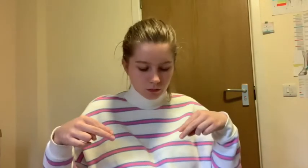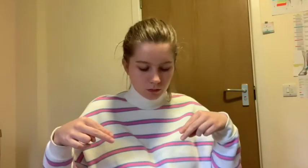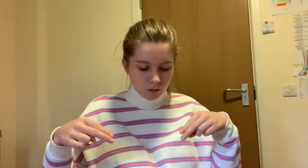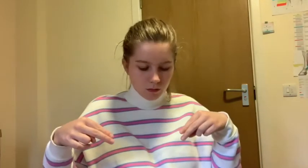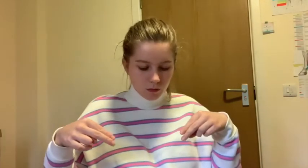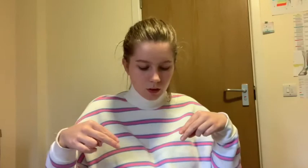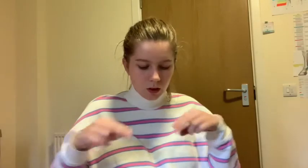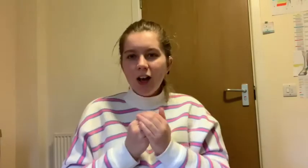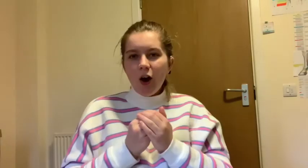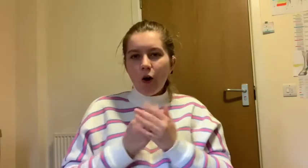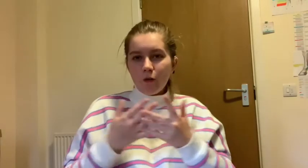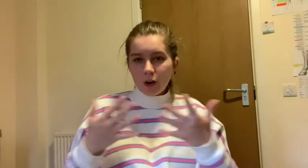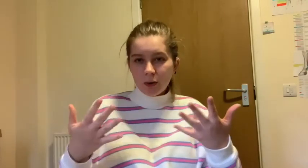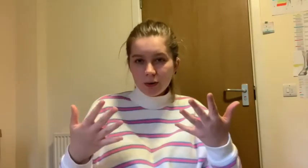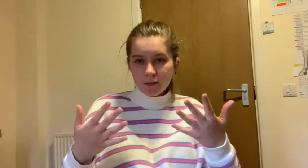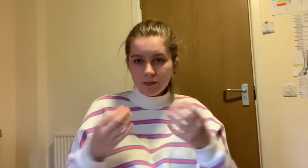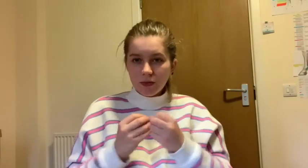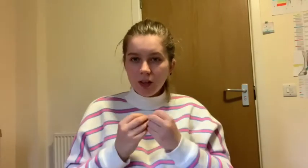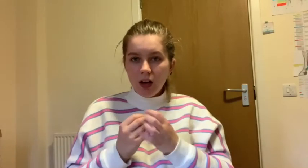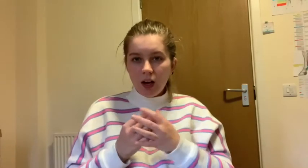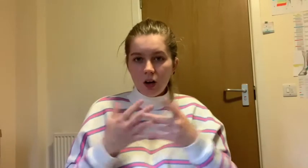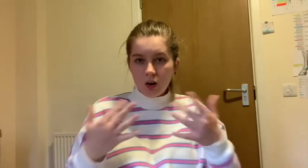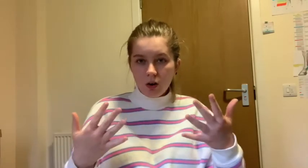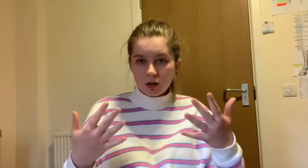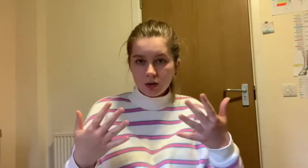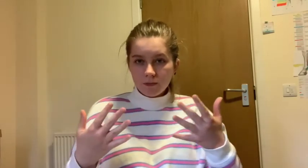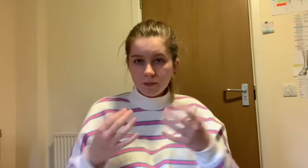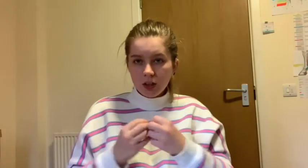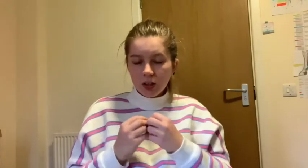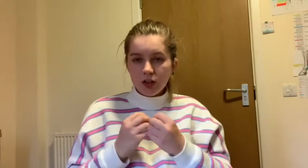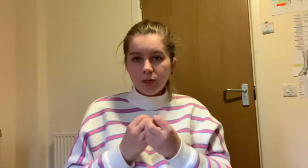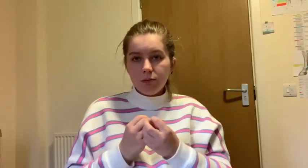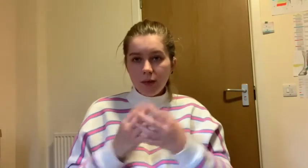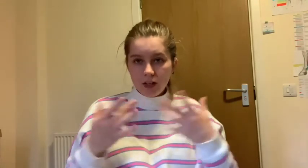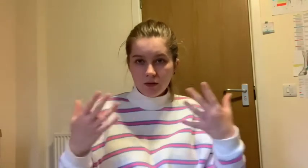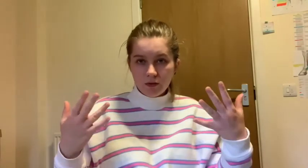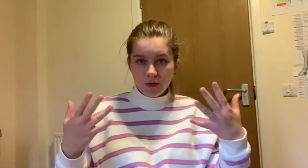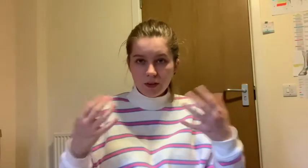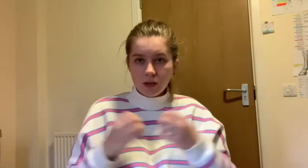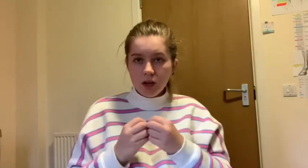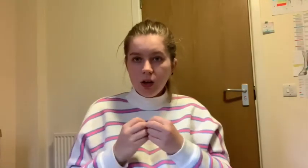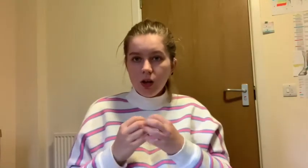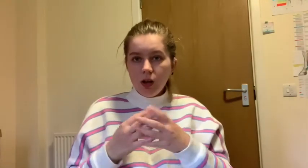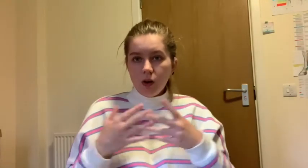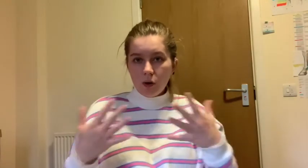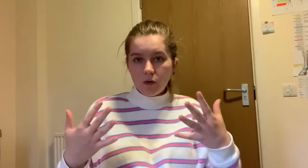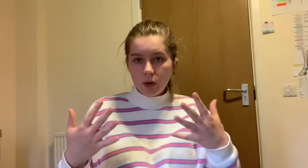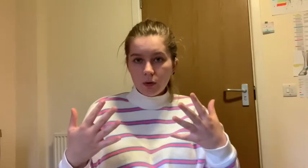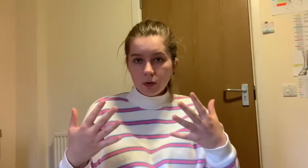"Overload" because there is a lot and many of something "Overload".